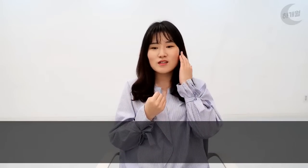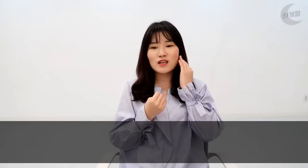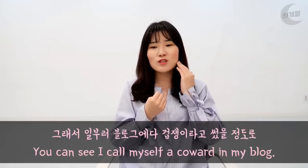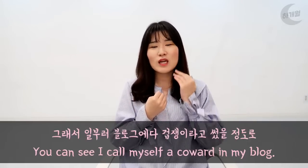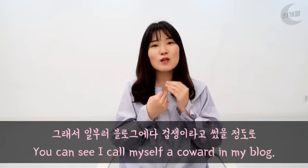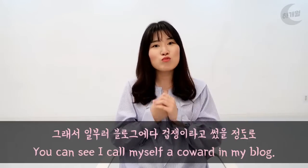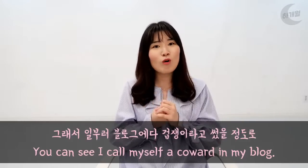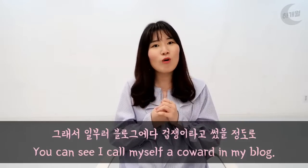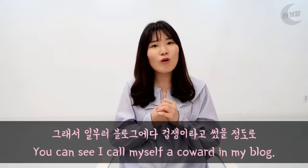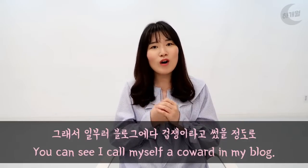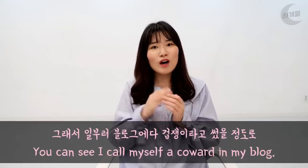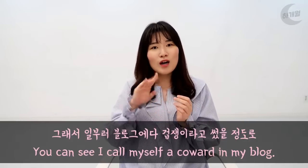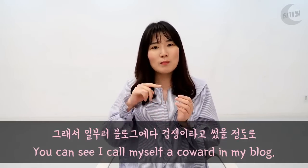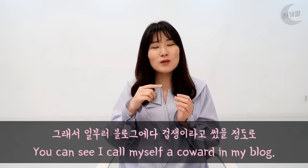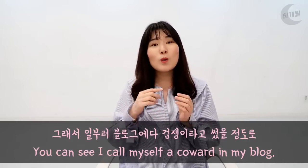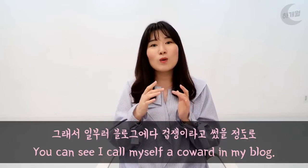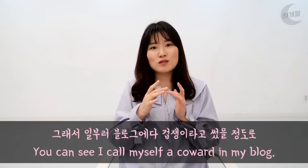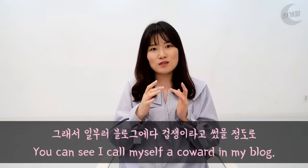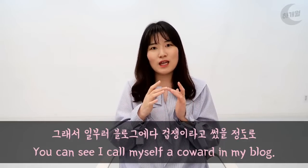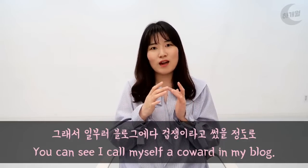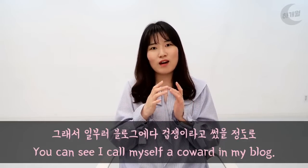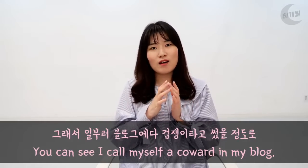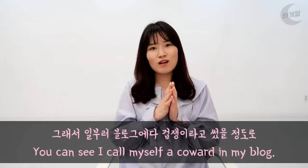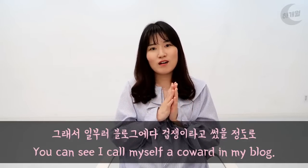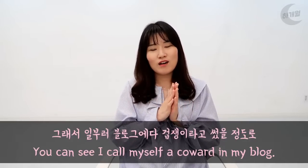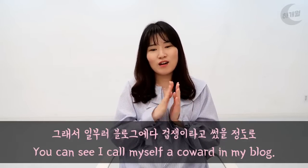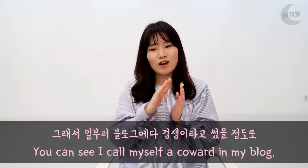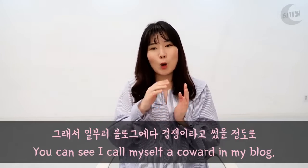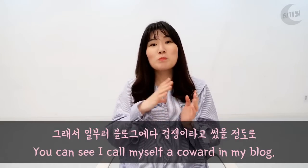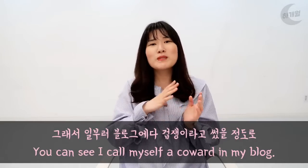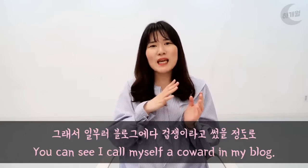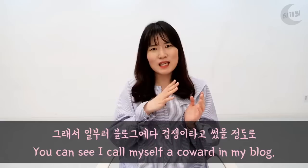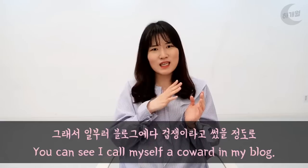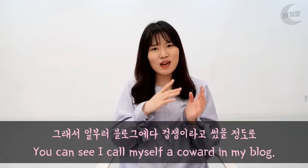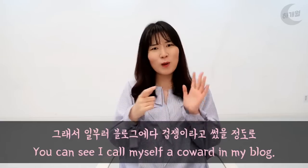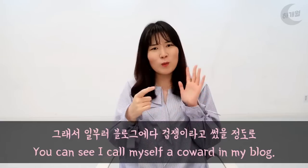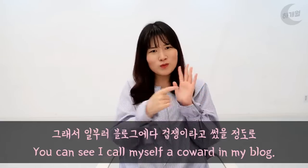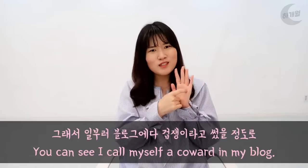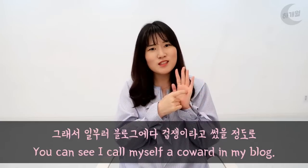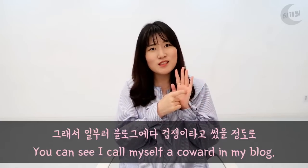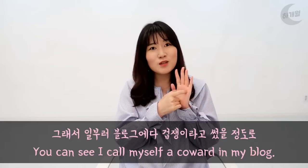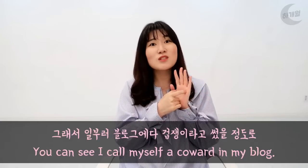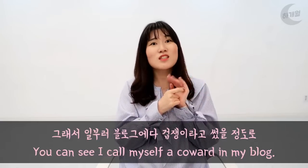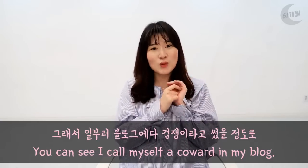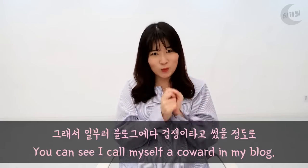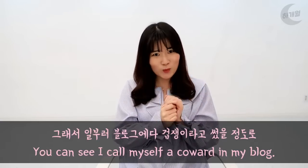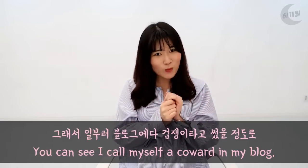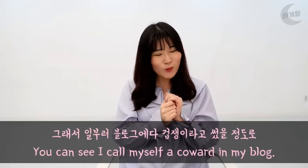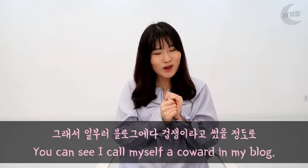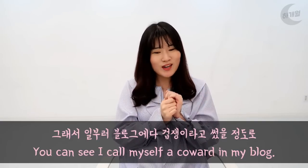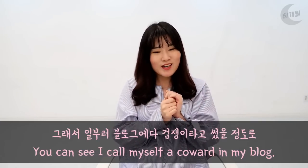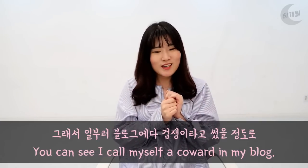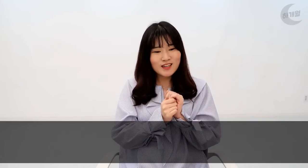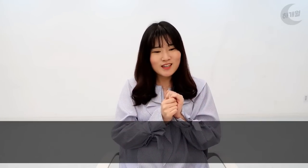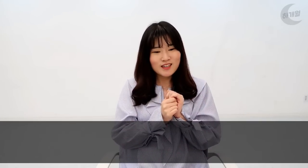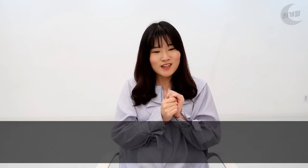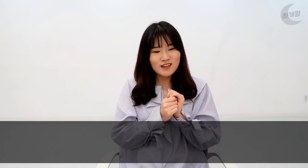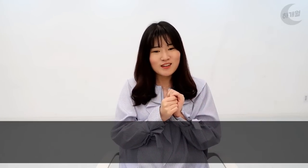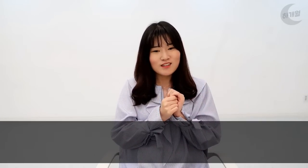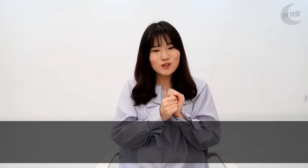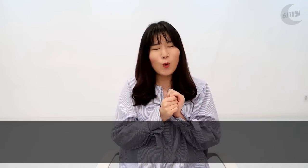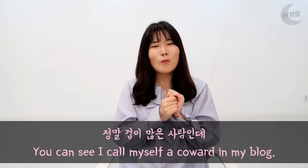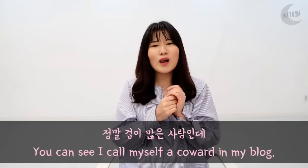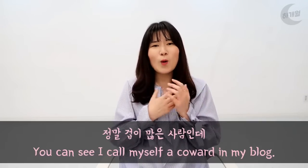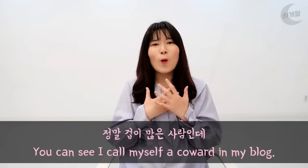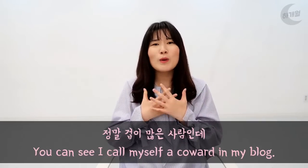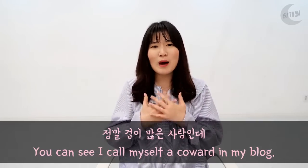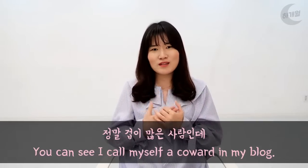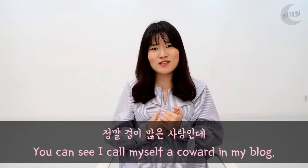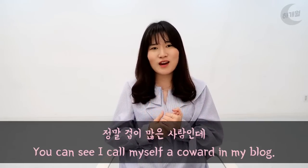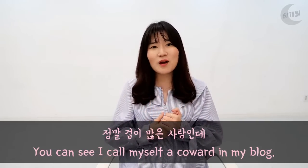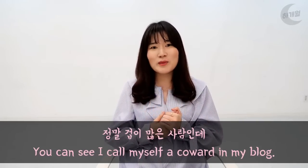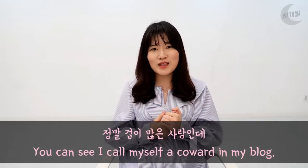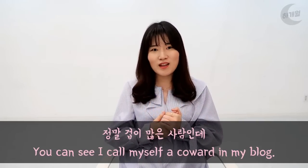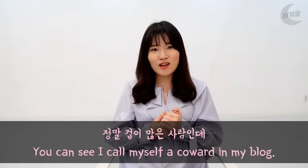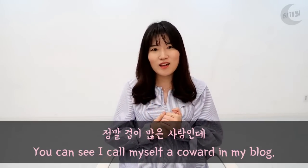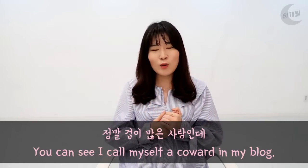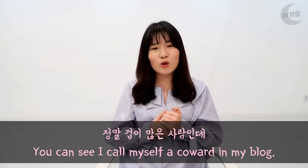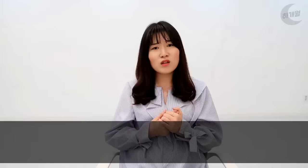You can see I call myself a coward in my blog.